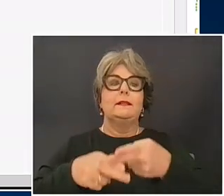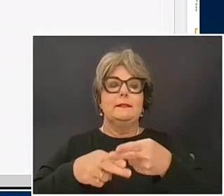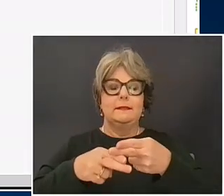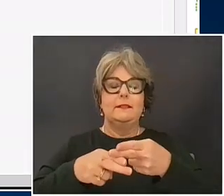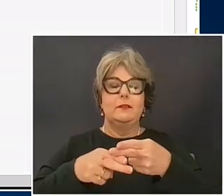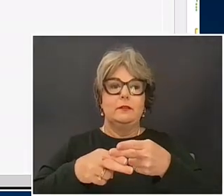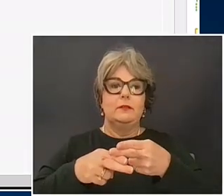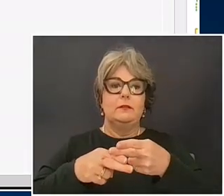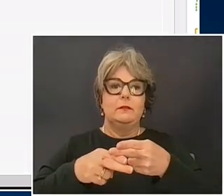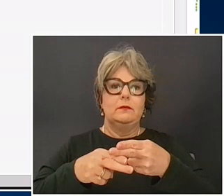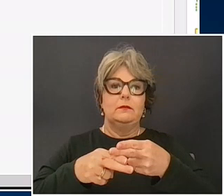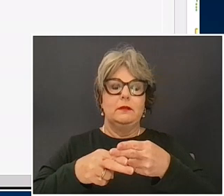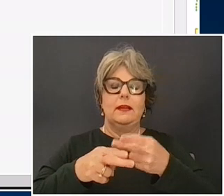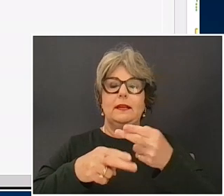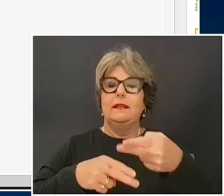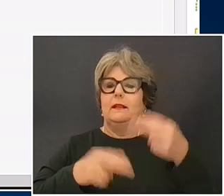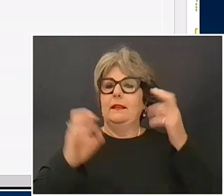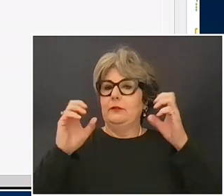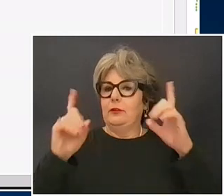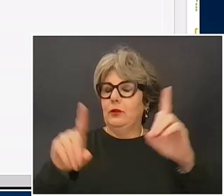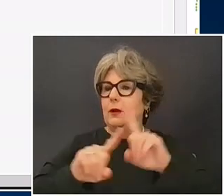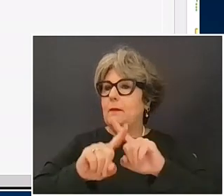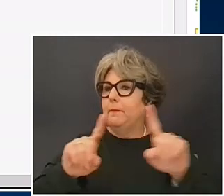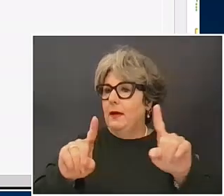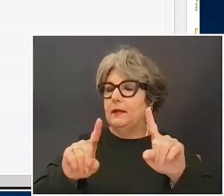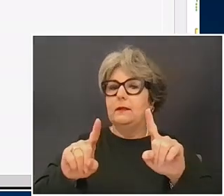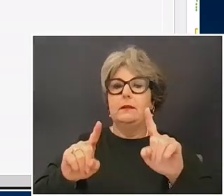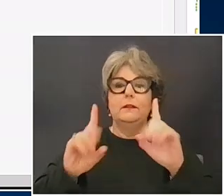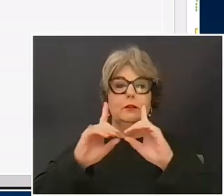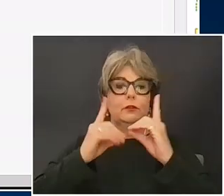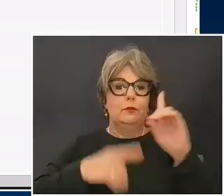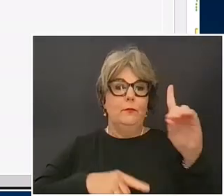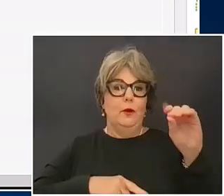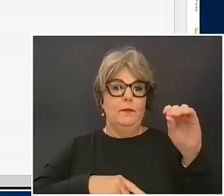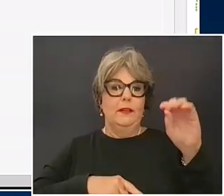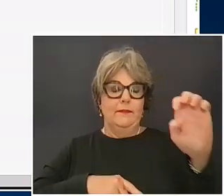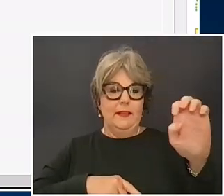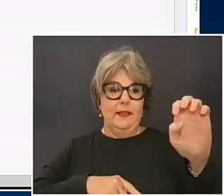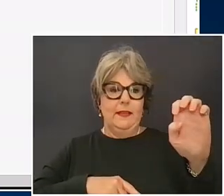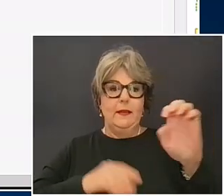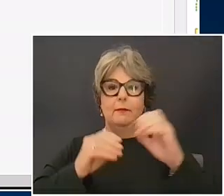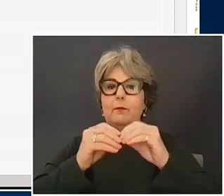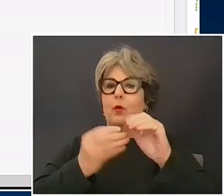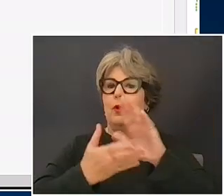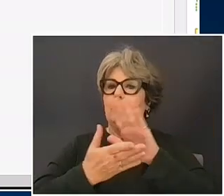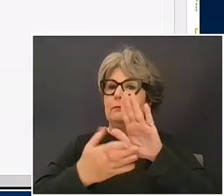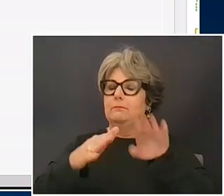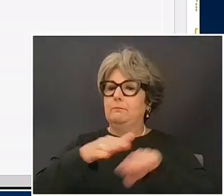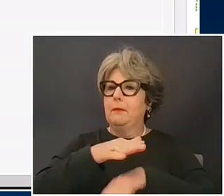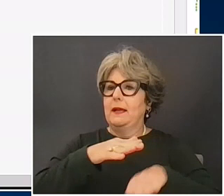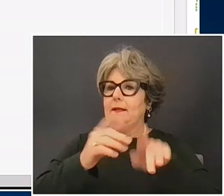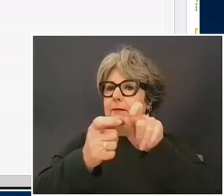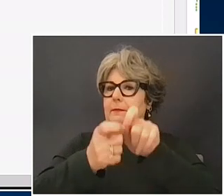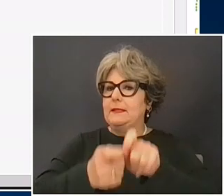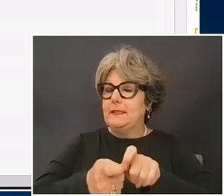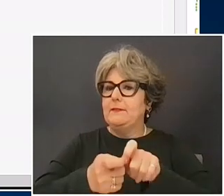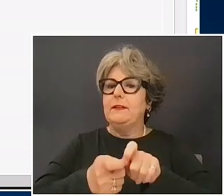institution. So as I mentioned, the Department has interpreted that in a much more granular level than it seems to be to read here.